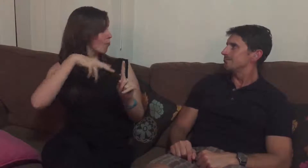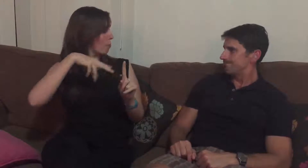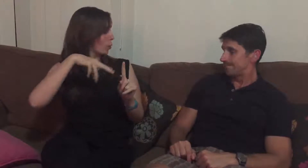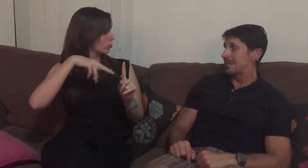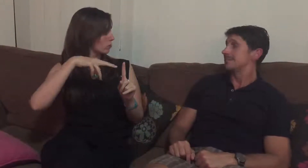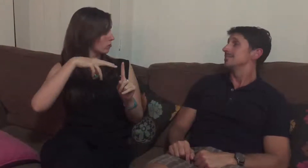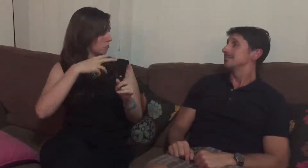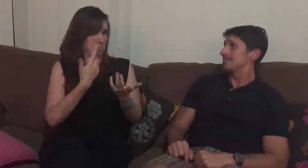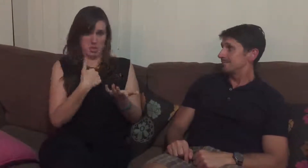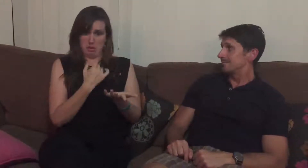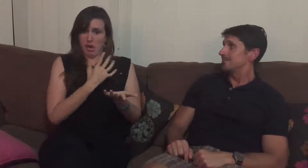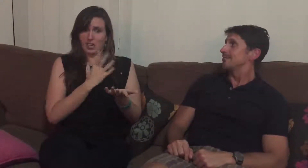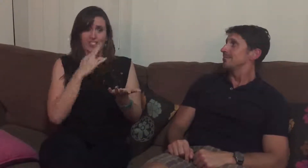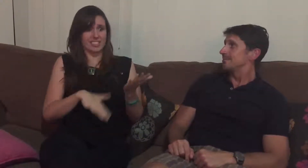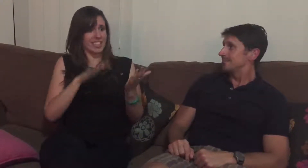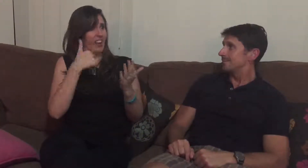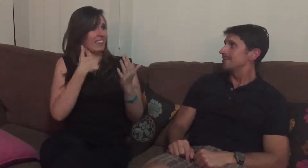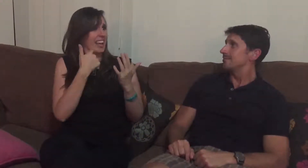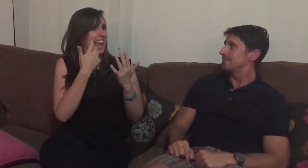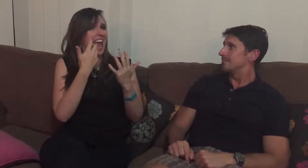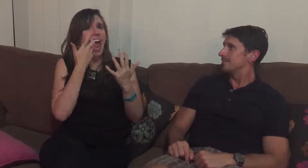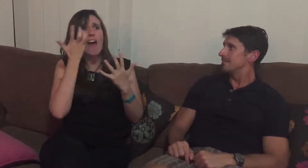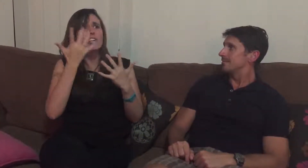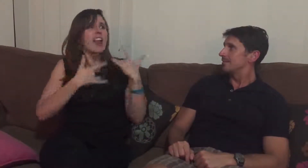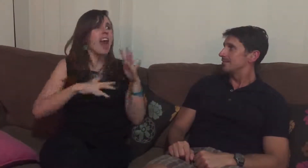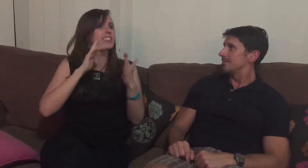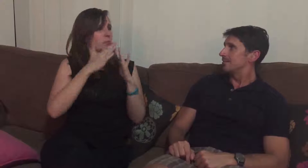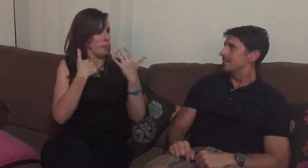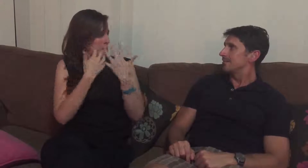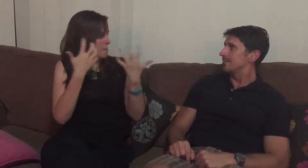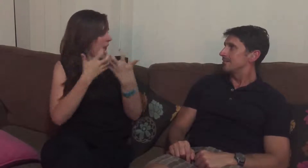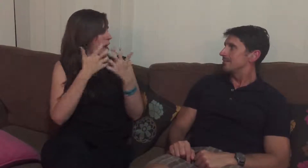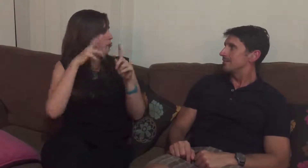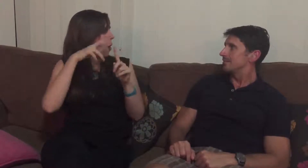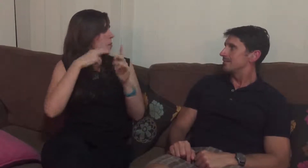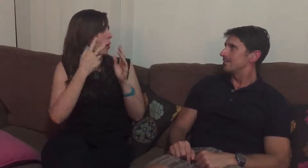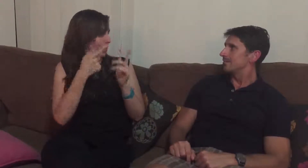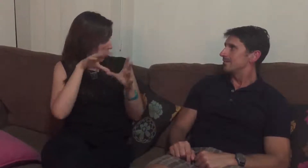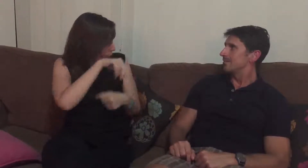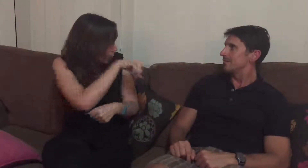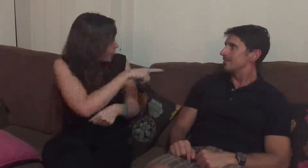to learning sign language, to learn Auslan, and also to have role models around them. I know from my own experience,